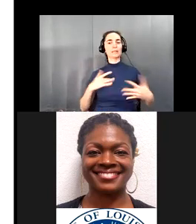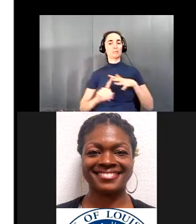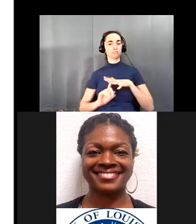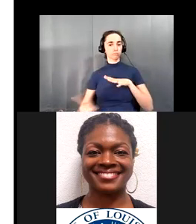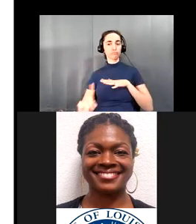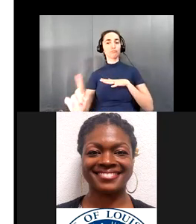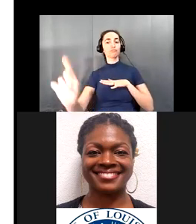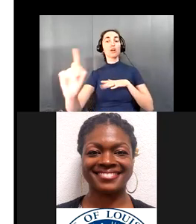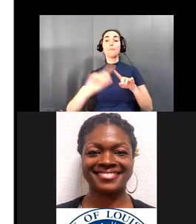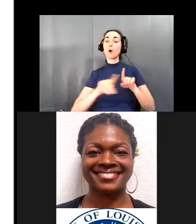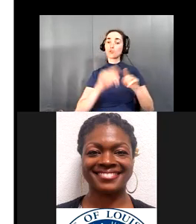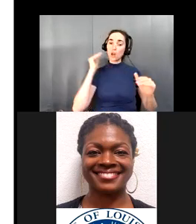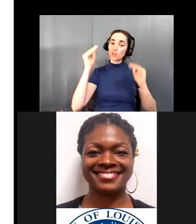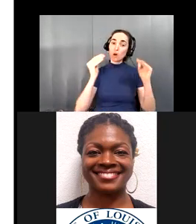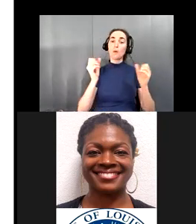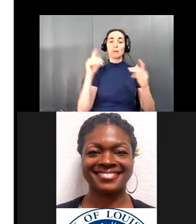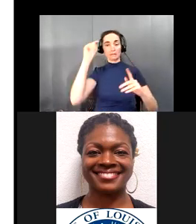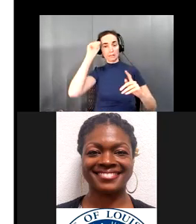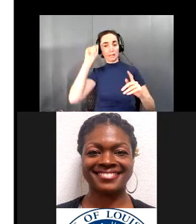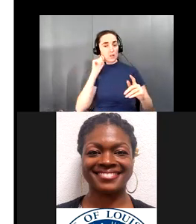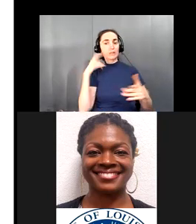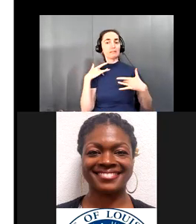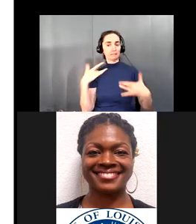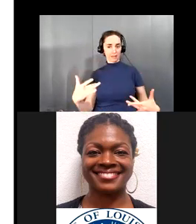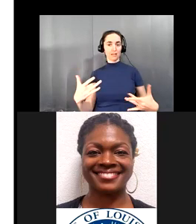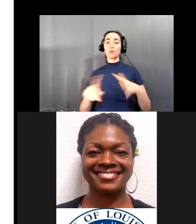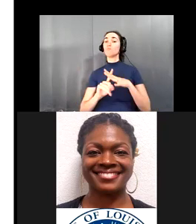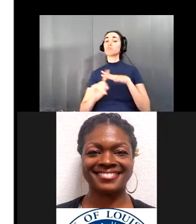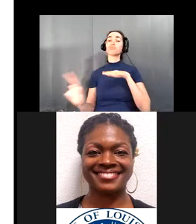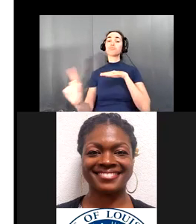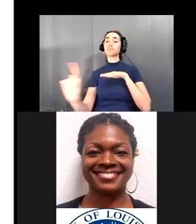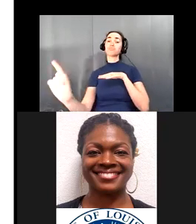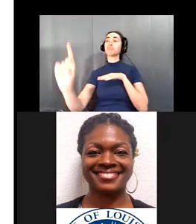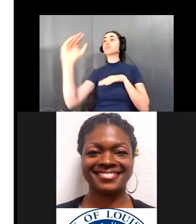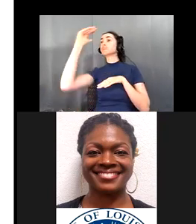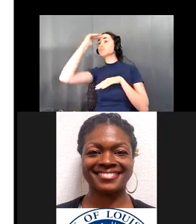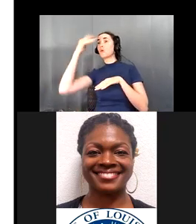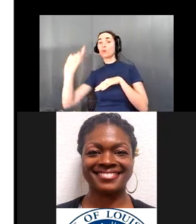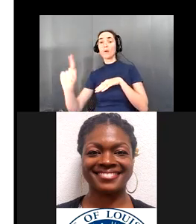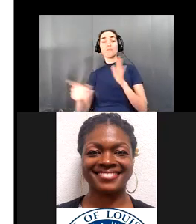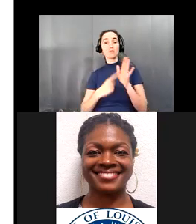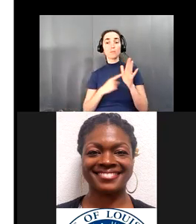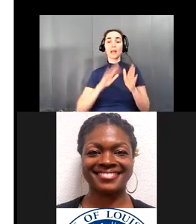with teenagers adolescence and sometimes it will happen with your child that is very